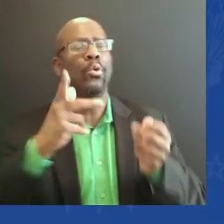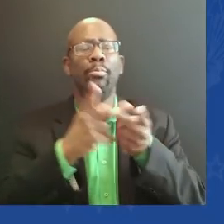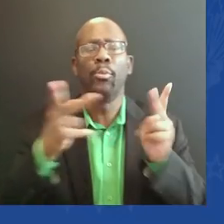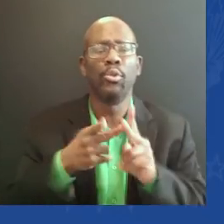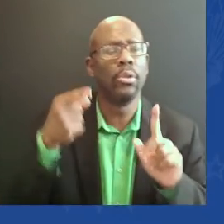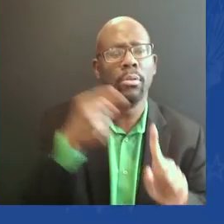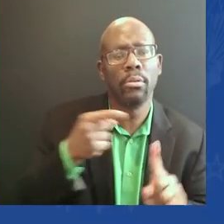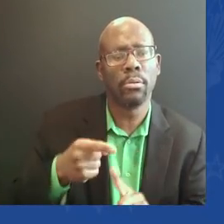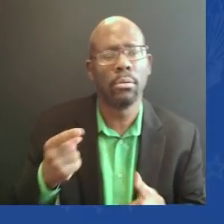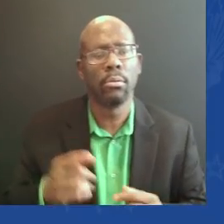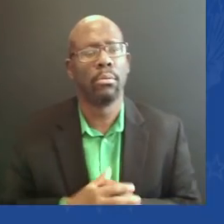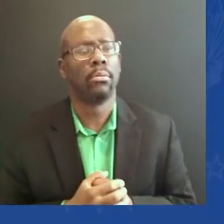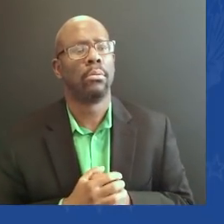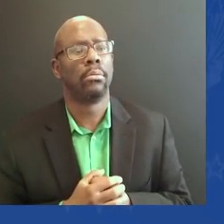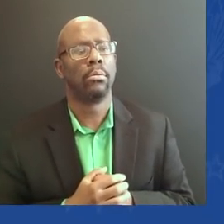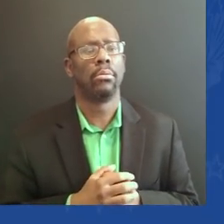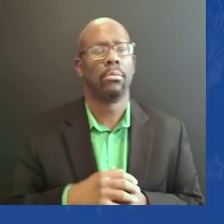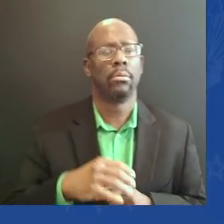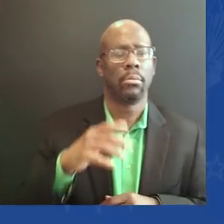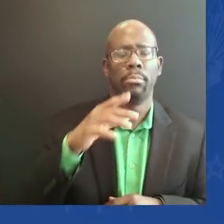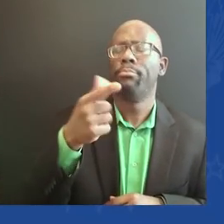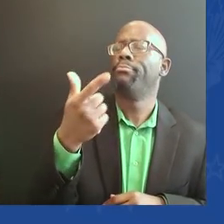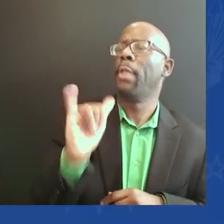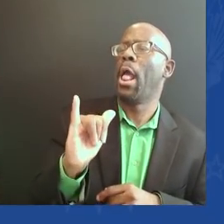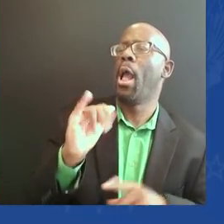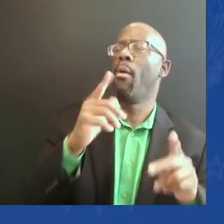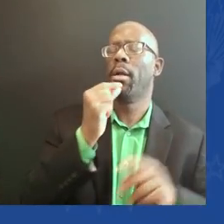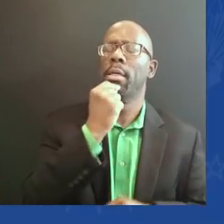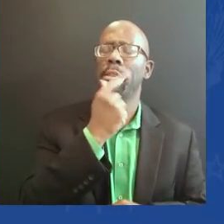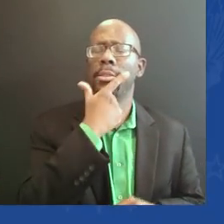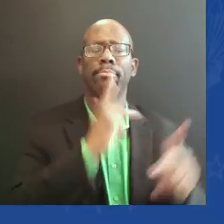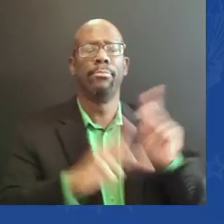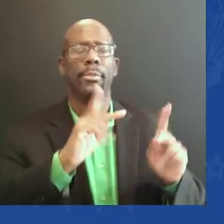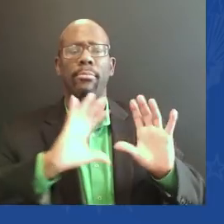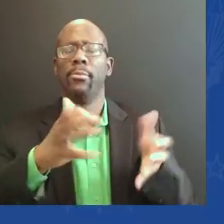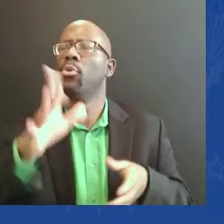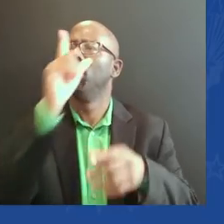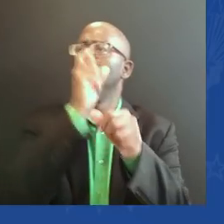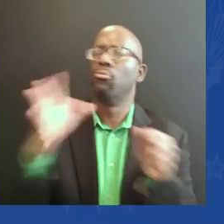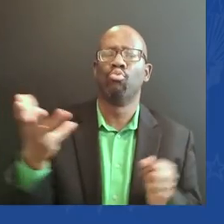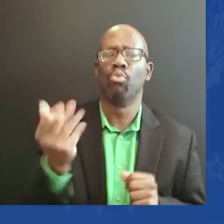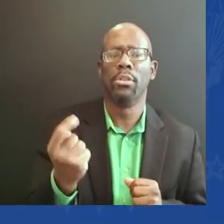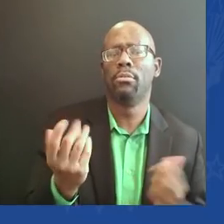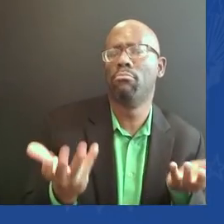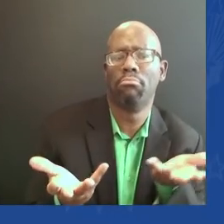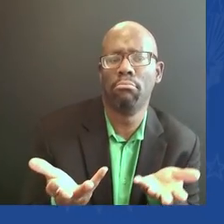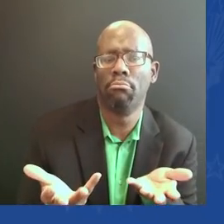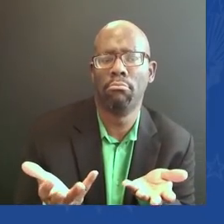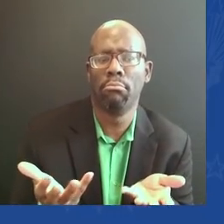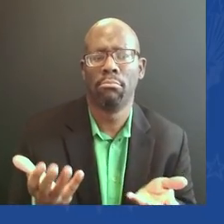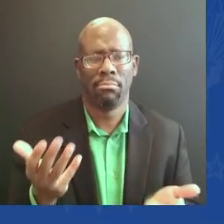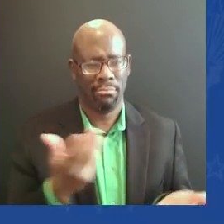He is a man who understands that part of his Christianity is to reach out and to forgive.